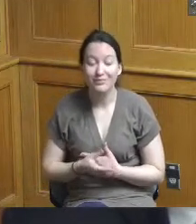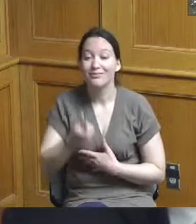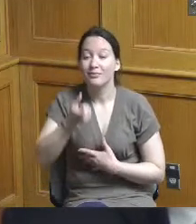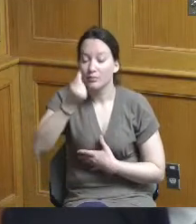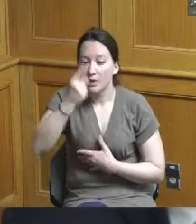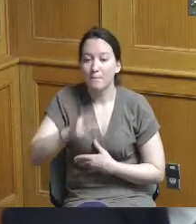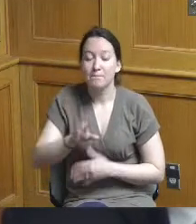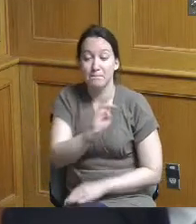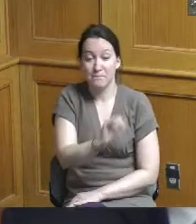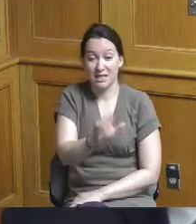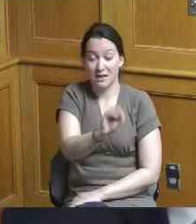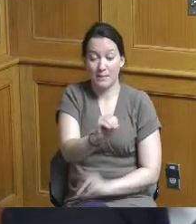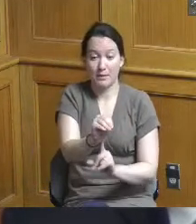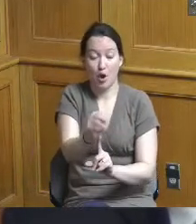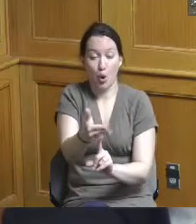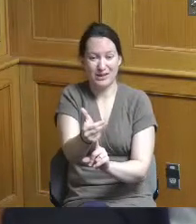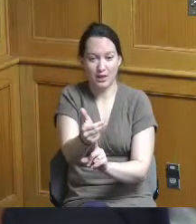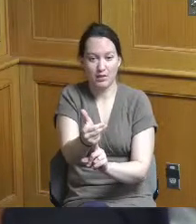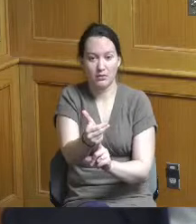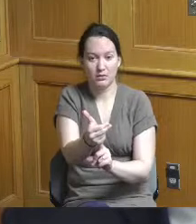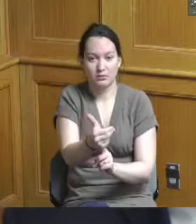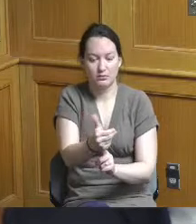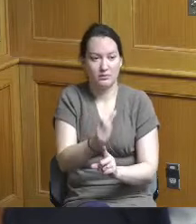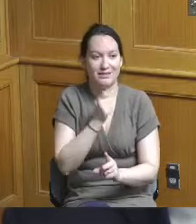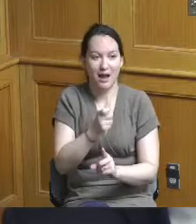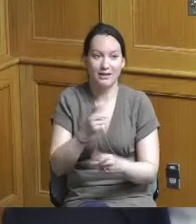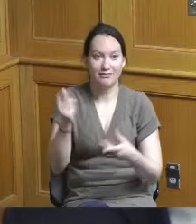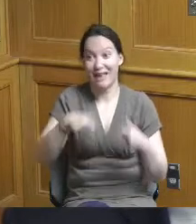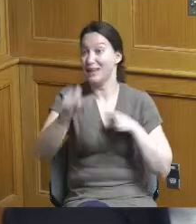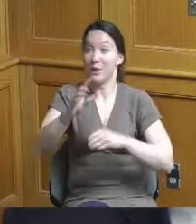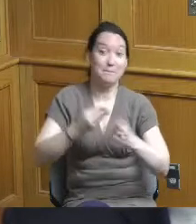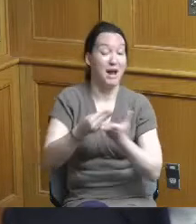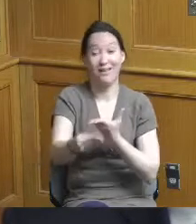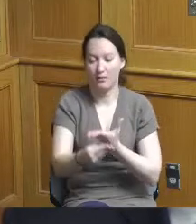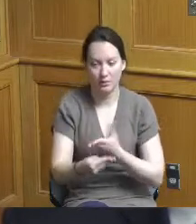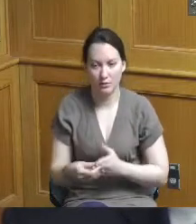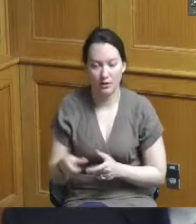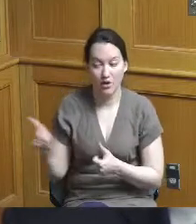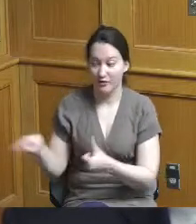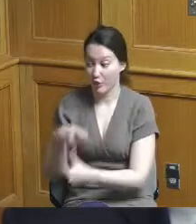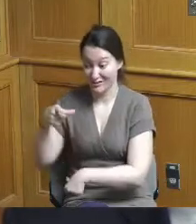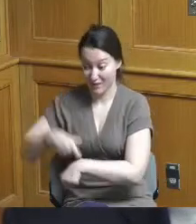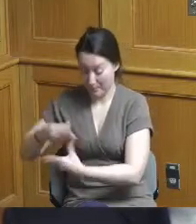the Millennium Hotel from from the marketplace and it acquired for the first time in the history